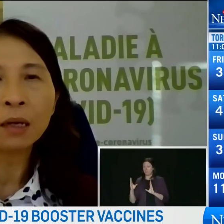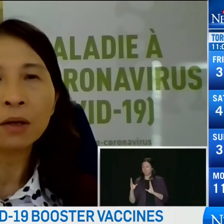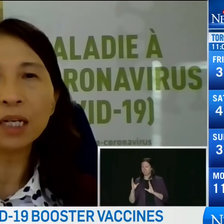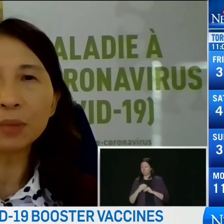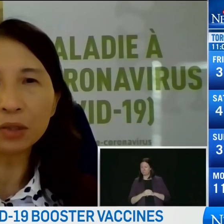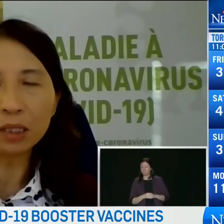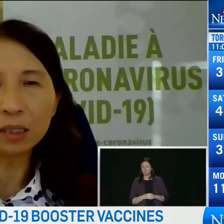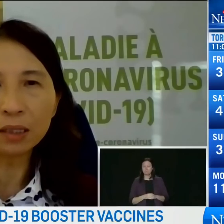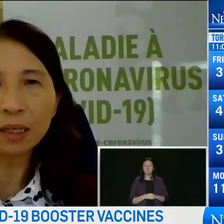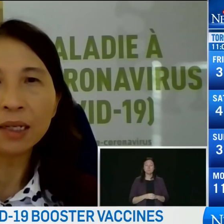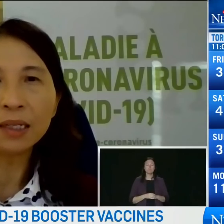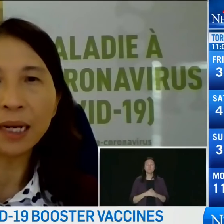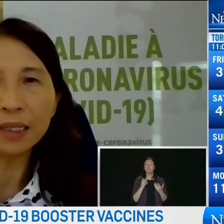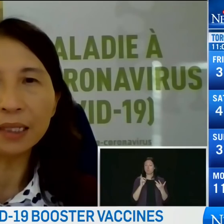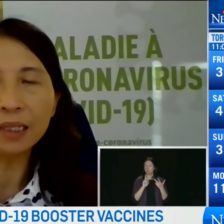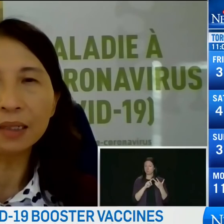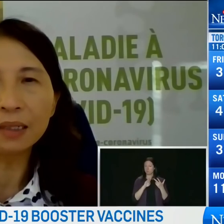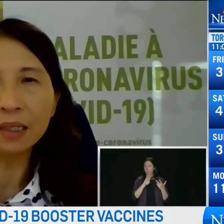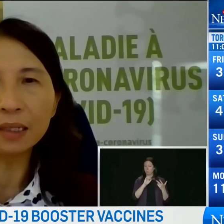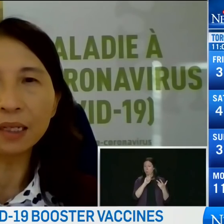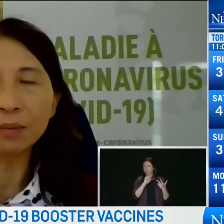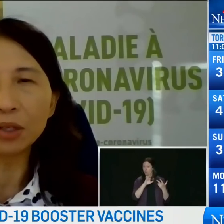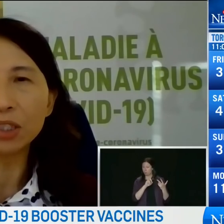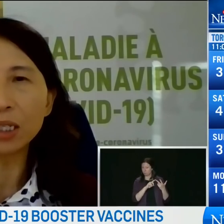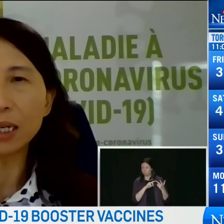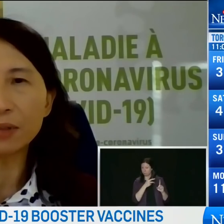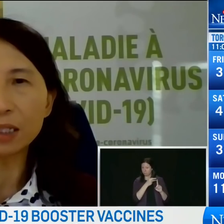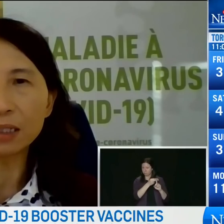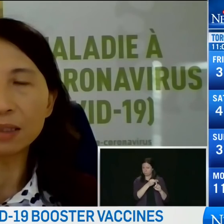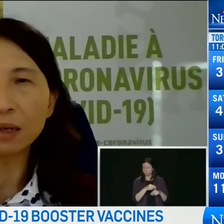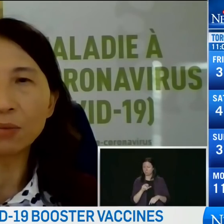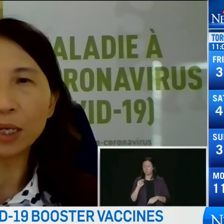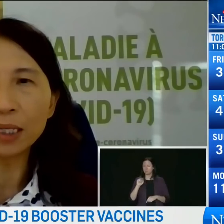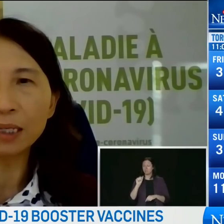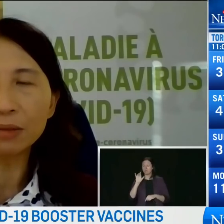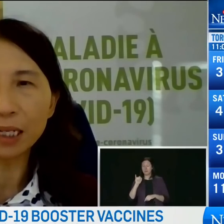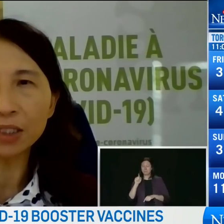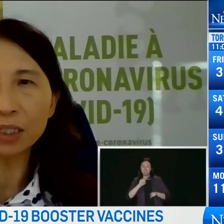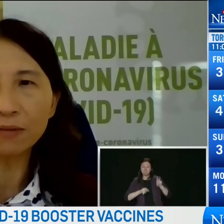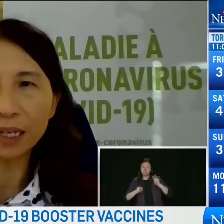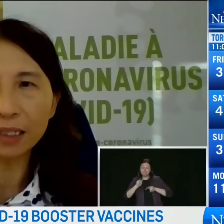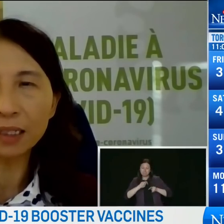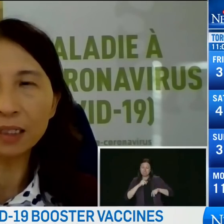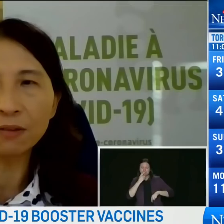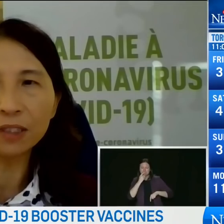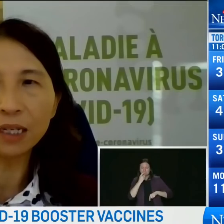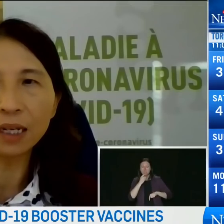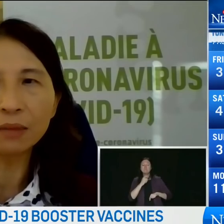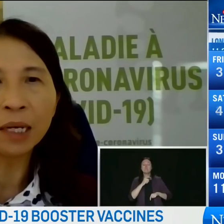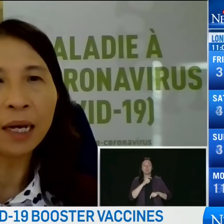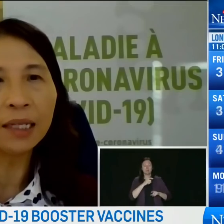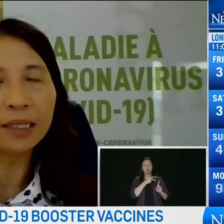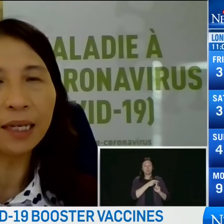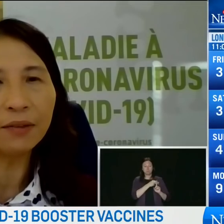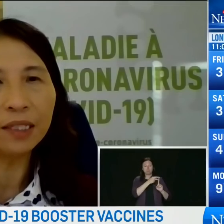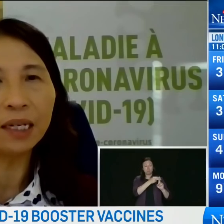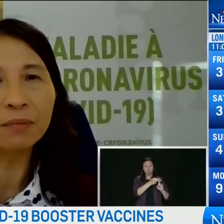MOST OFTEN SEEN IN MALES AGED 12 TO 29 YEARS.